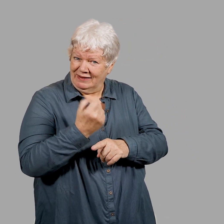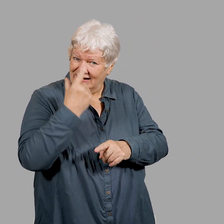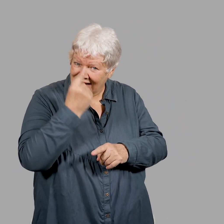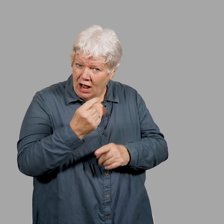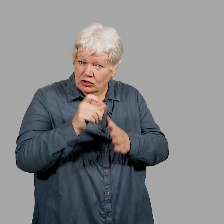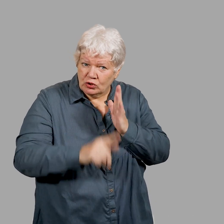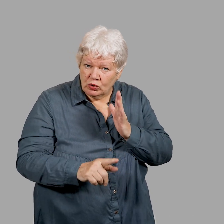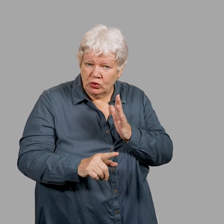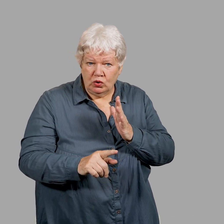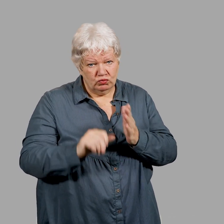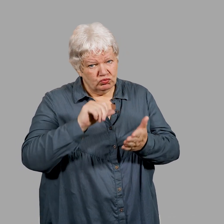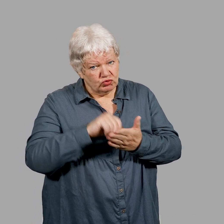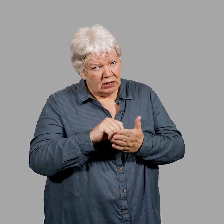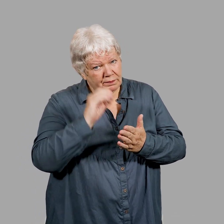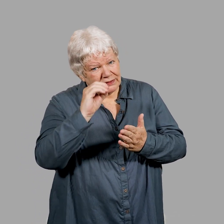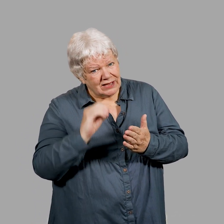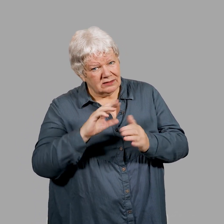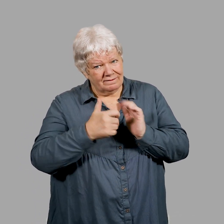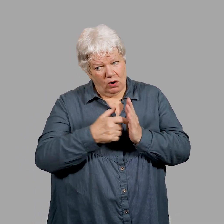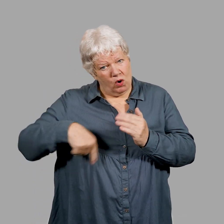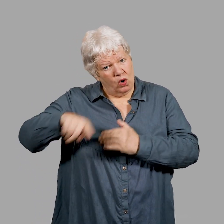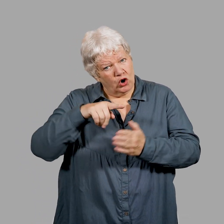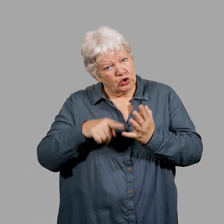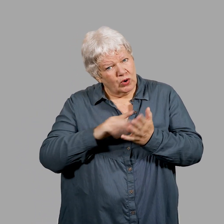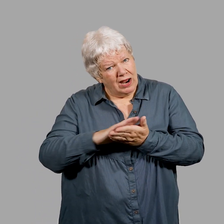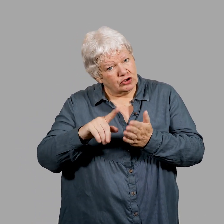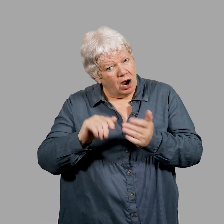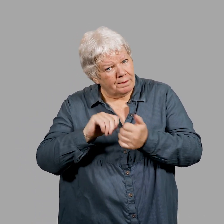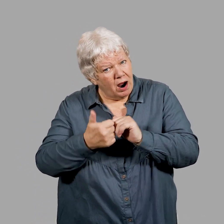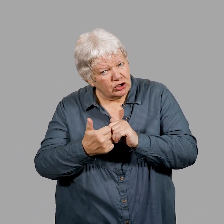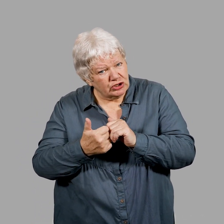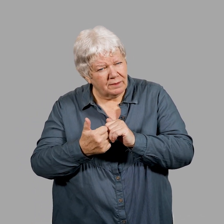was realistic and proportionate for the partnership,